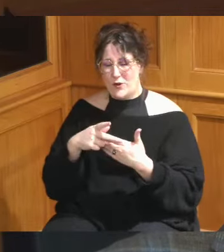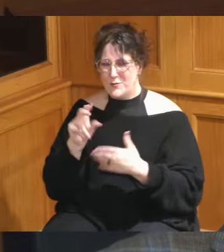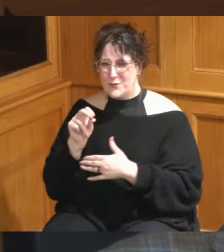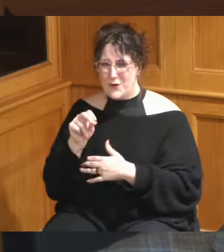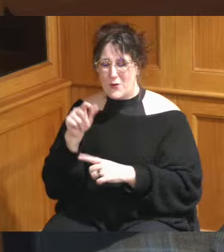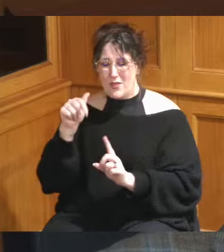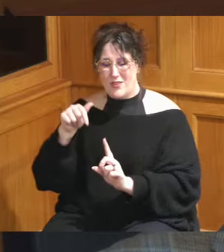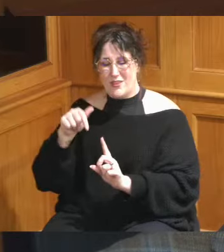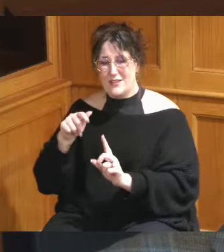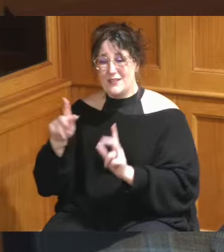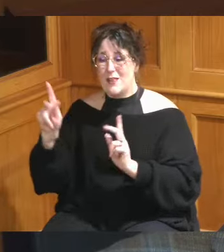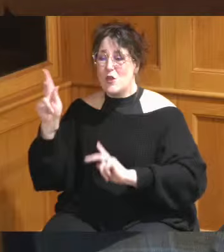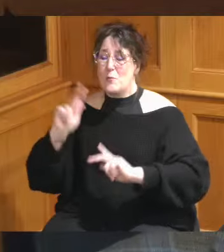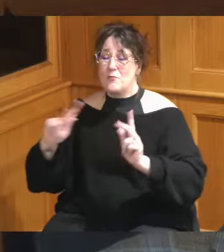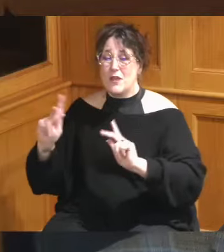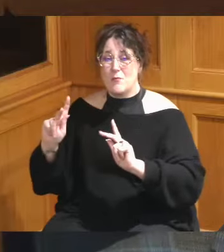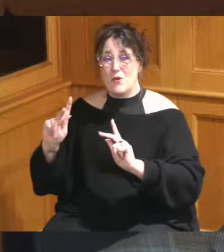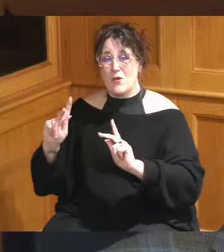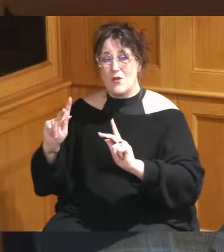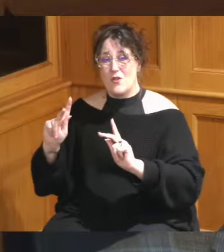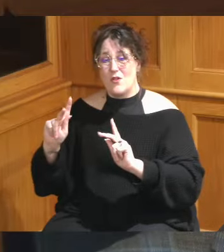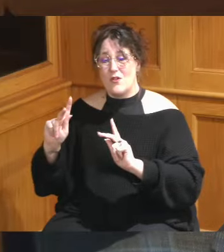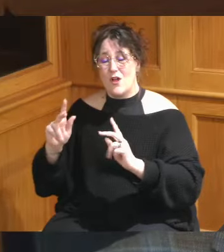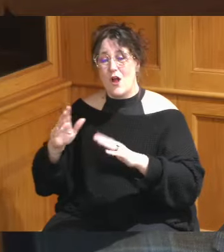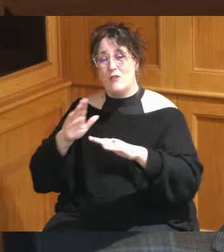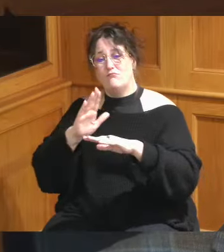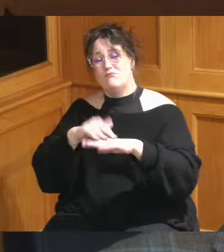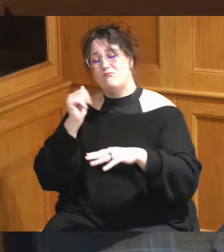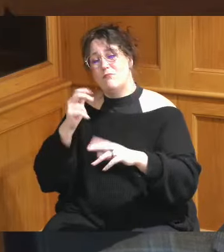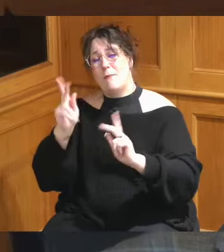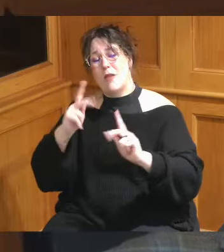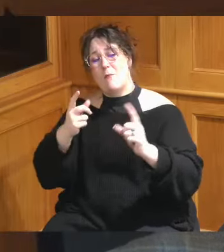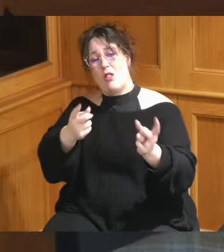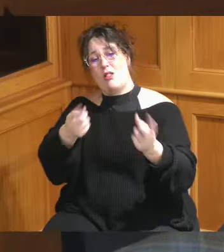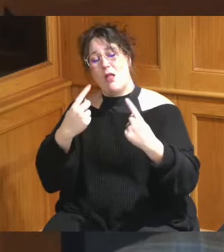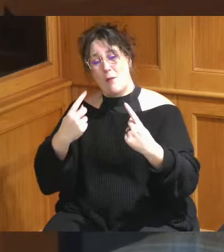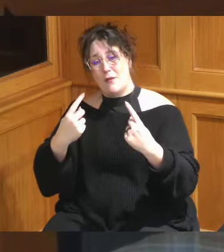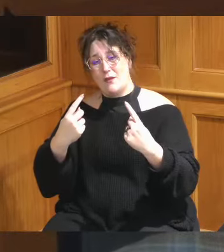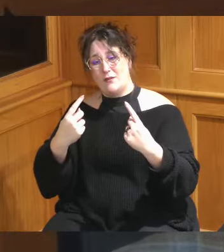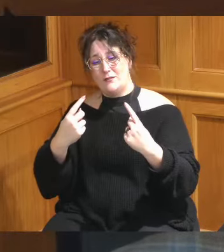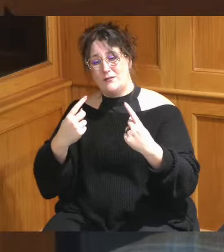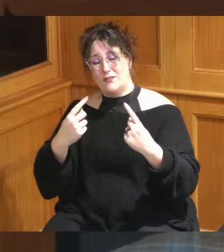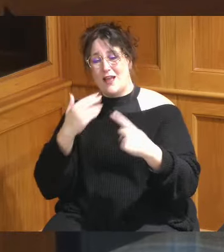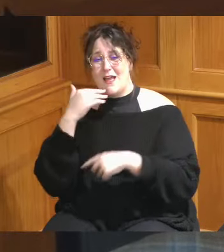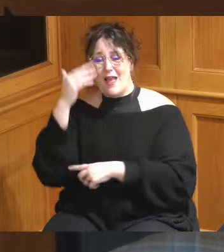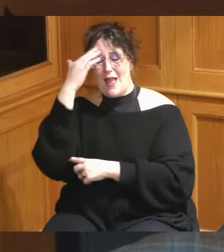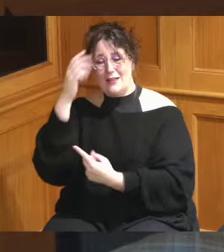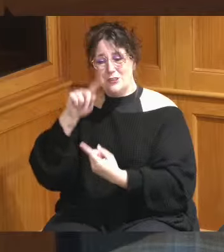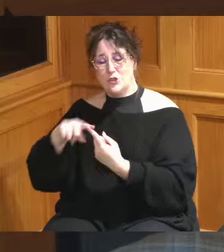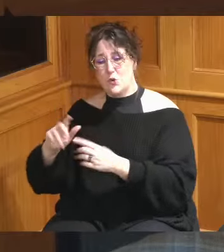if the people are bringing heads to the beds cuz it's competitive now. You can go other places. You